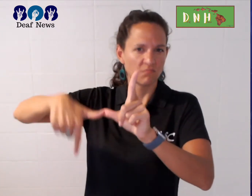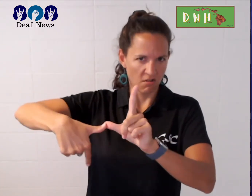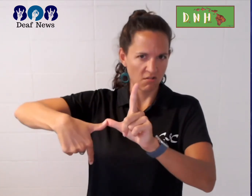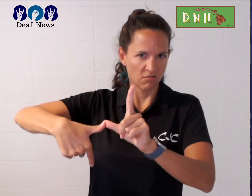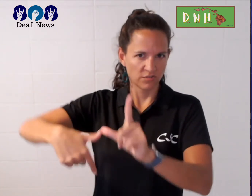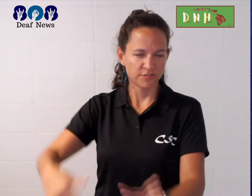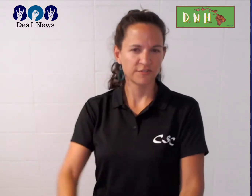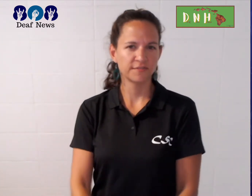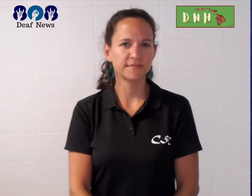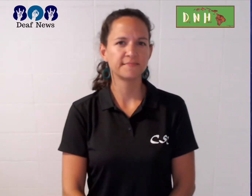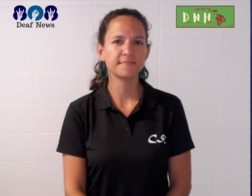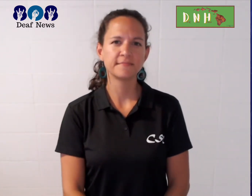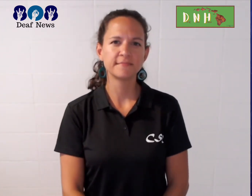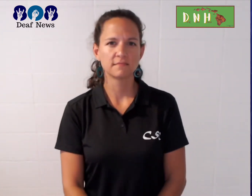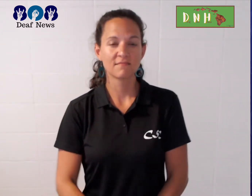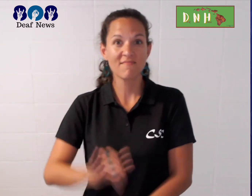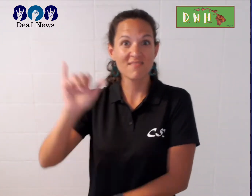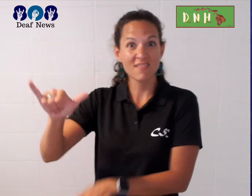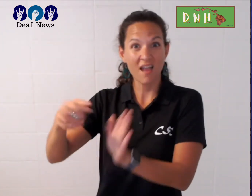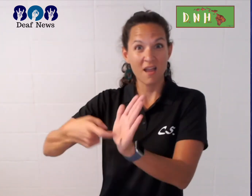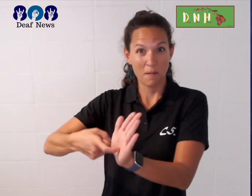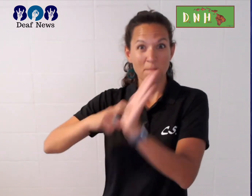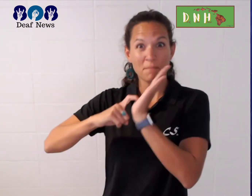That proclamation will expire on that day.